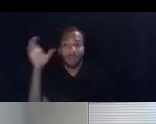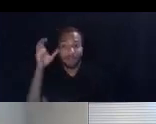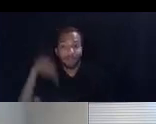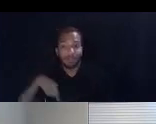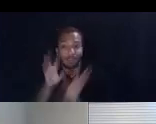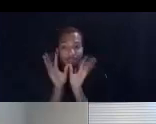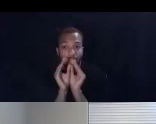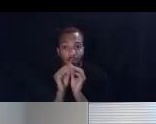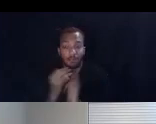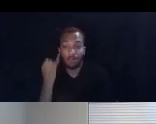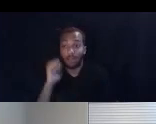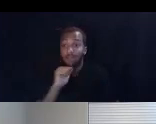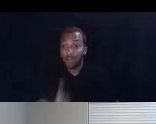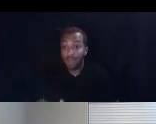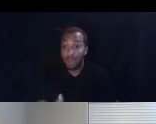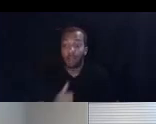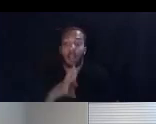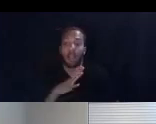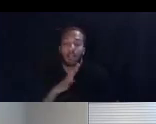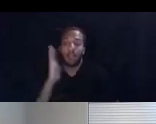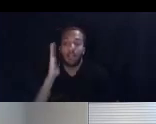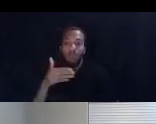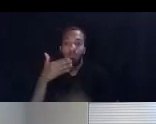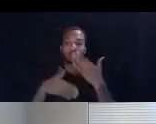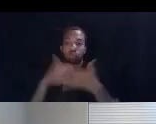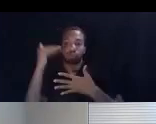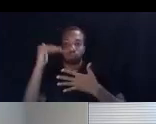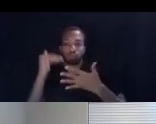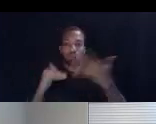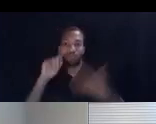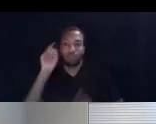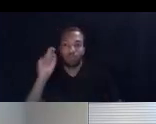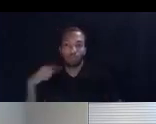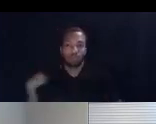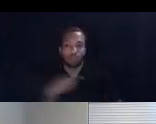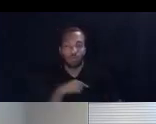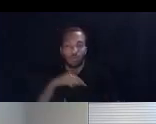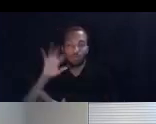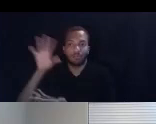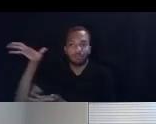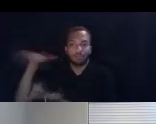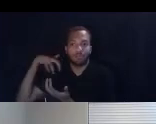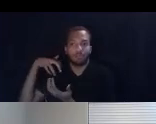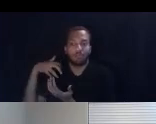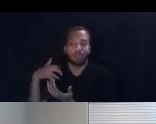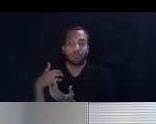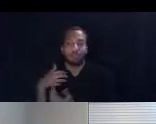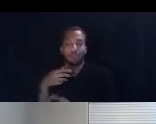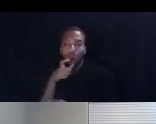Otherwise I can go through a few questions that we fielded with registration and whatnot.